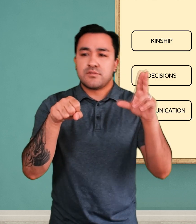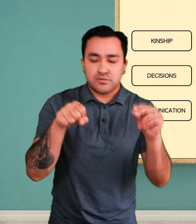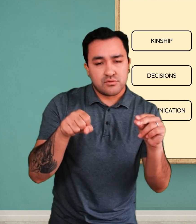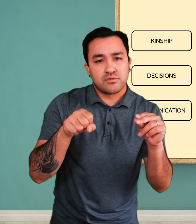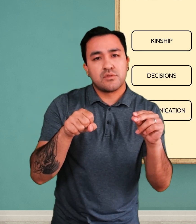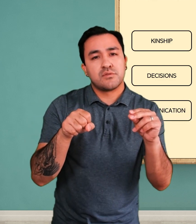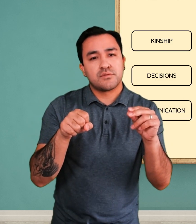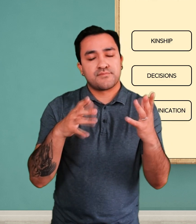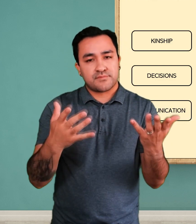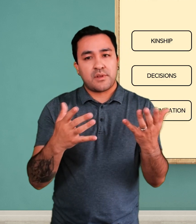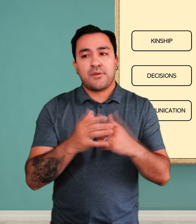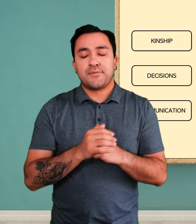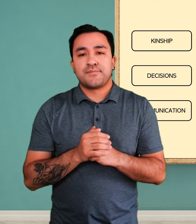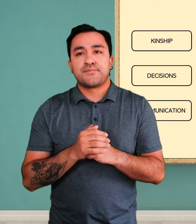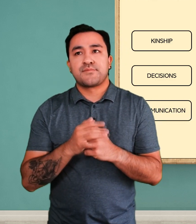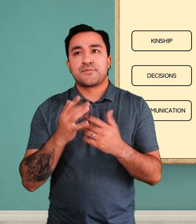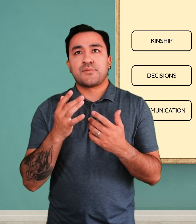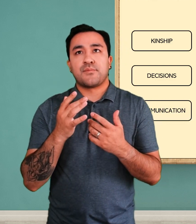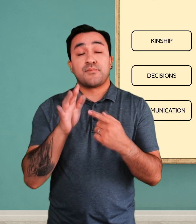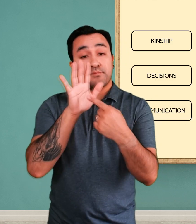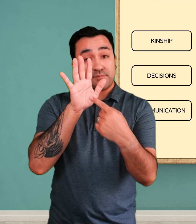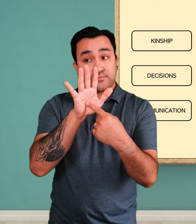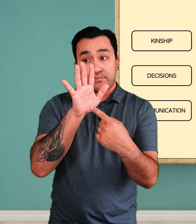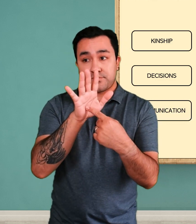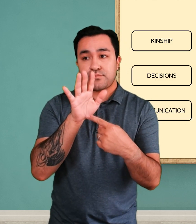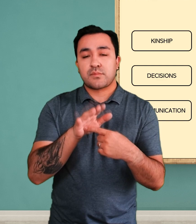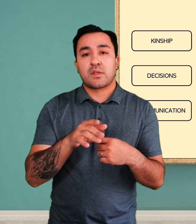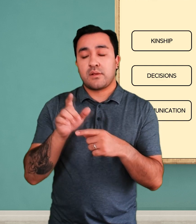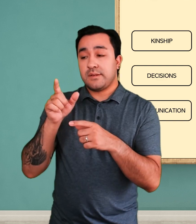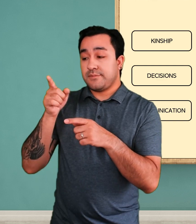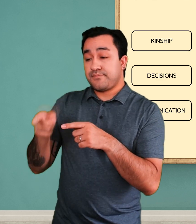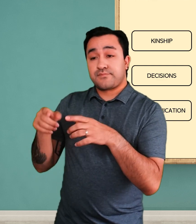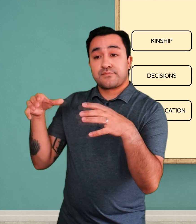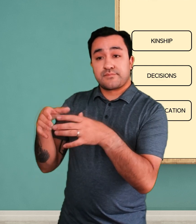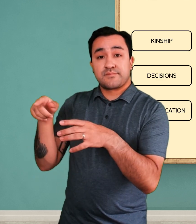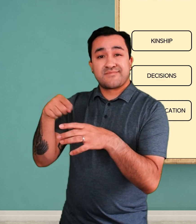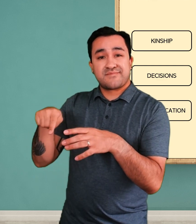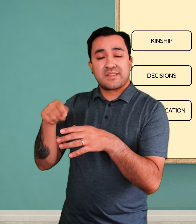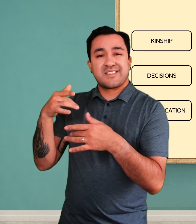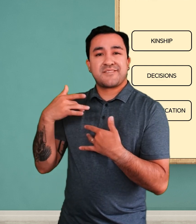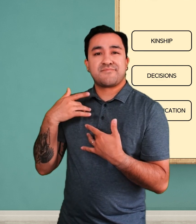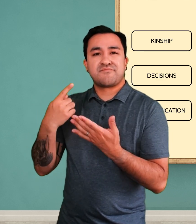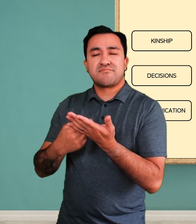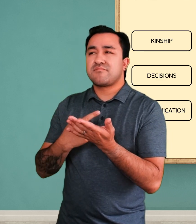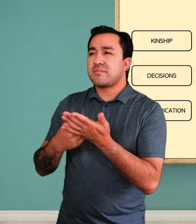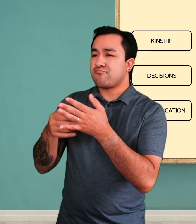not limited to language. For example, people from collectivist cultures will sometimes communicate